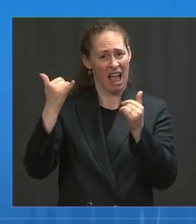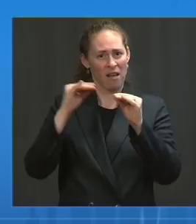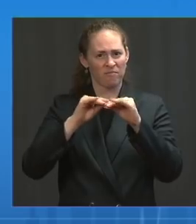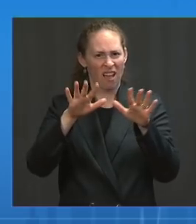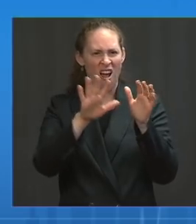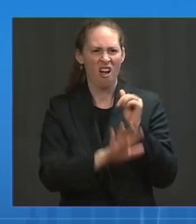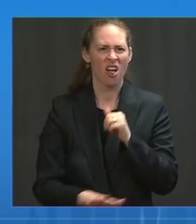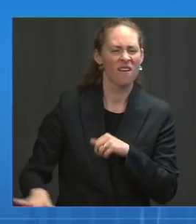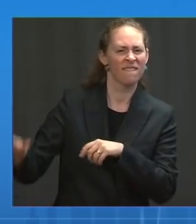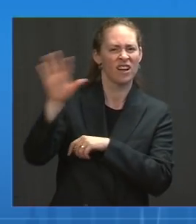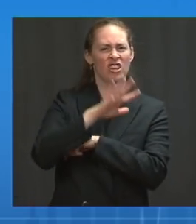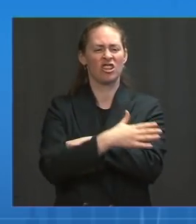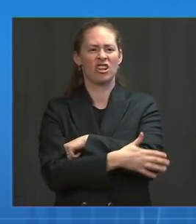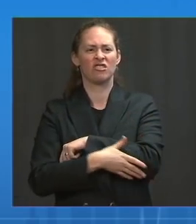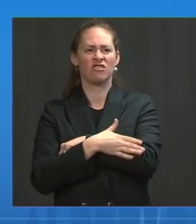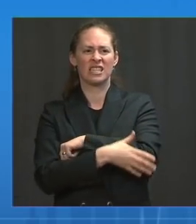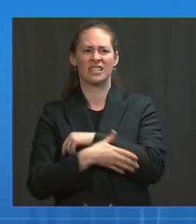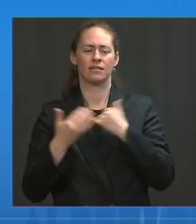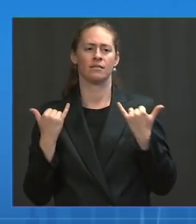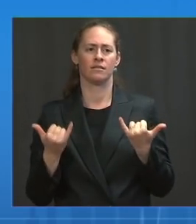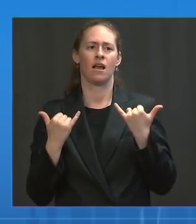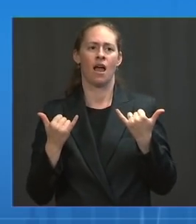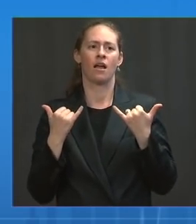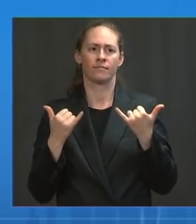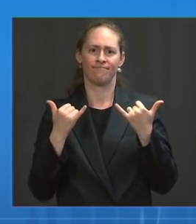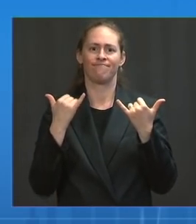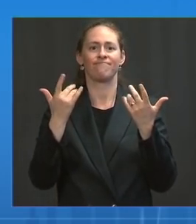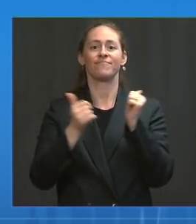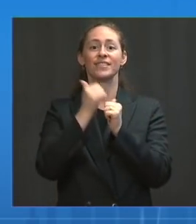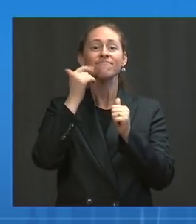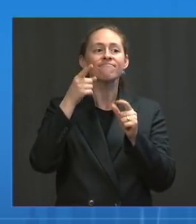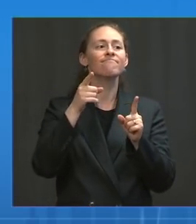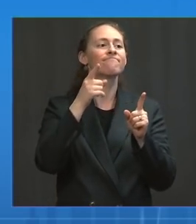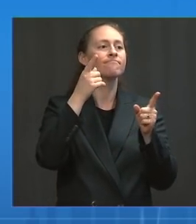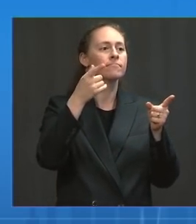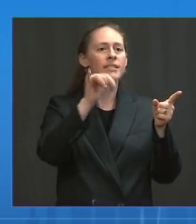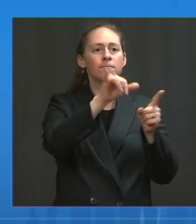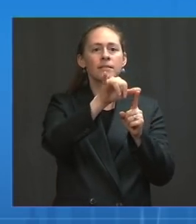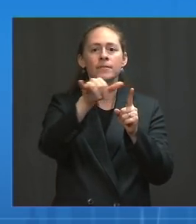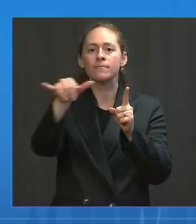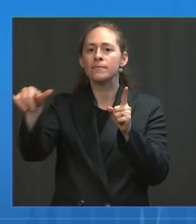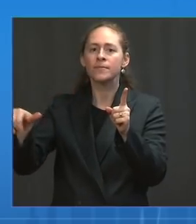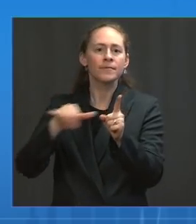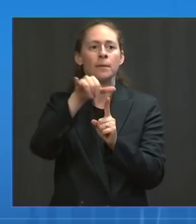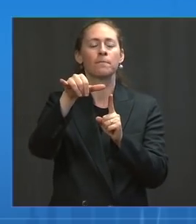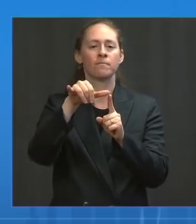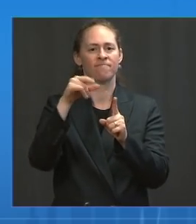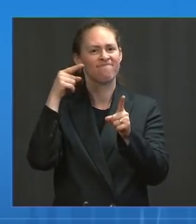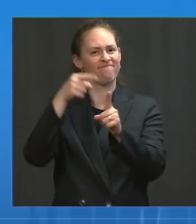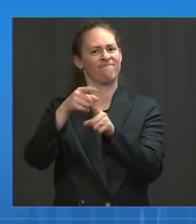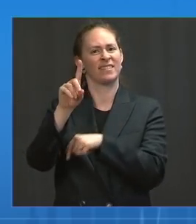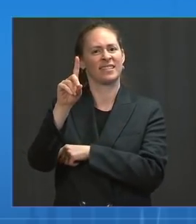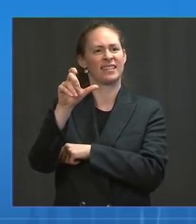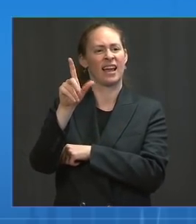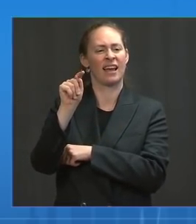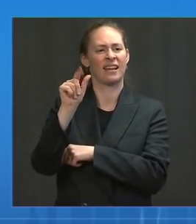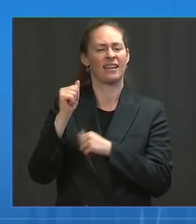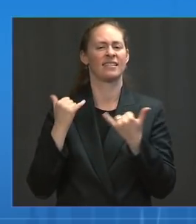to be the most prevalent variant in the United States representing over 50 percent of sequenced samples across the country,